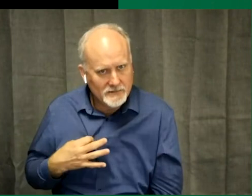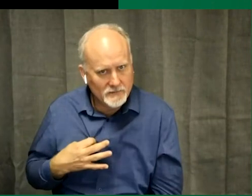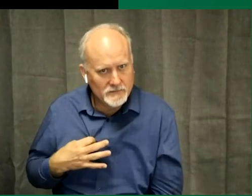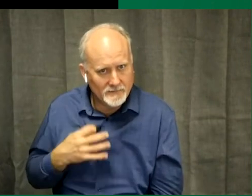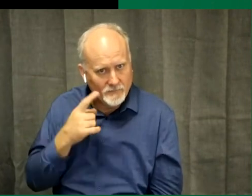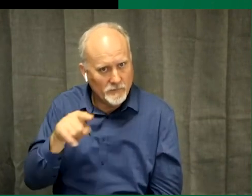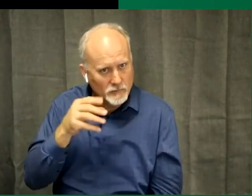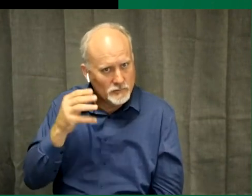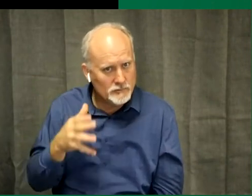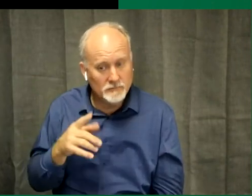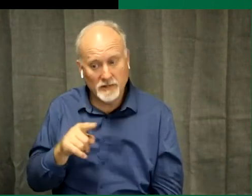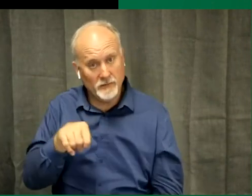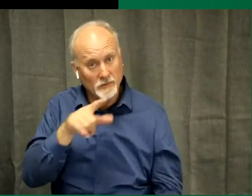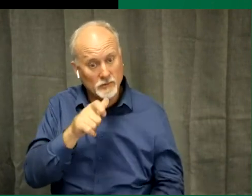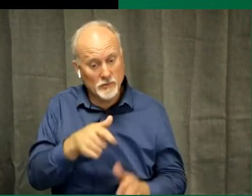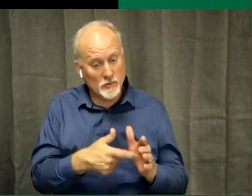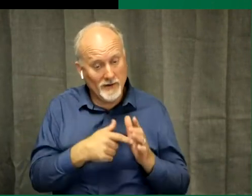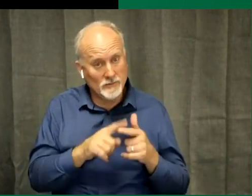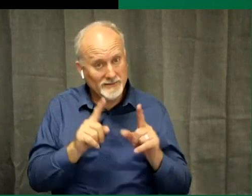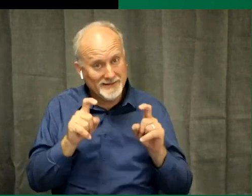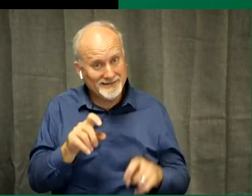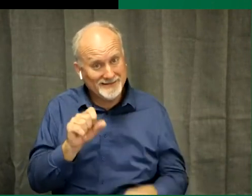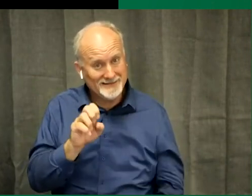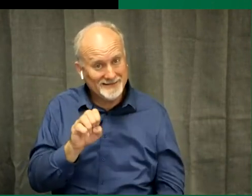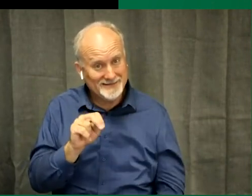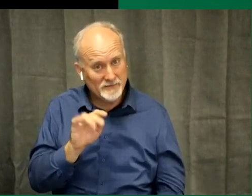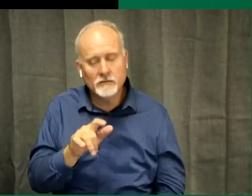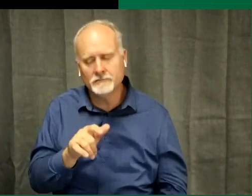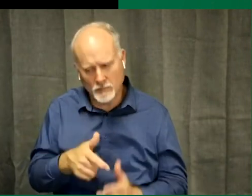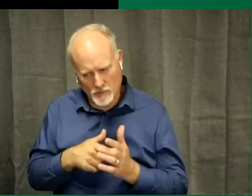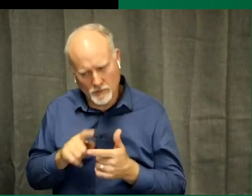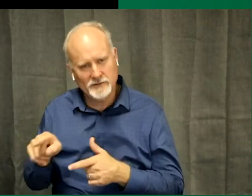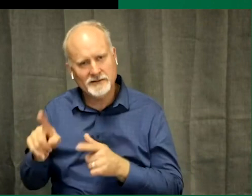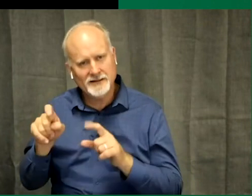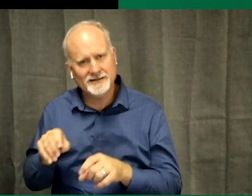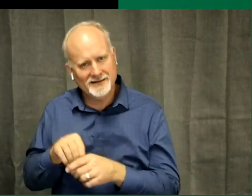that are required to test in sentinel testing you're also required to test in four cost testing